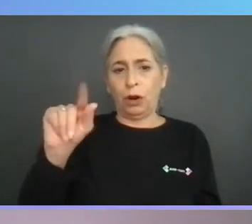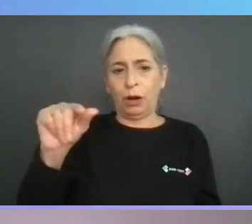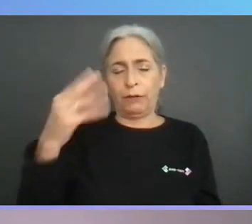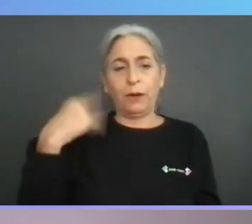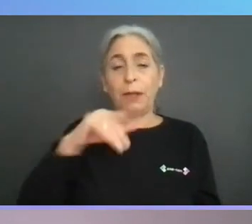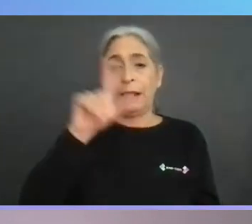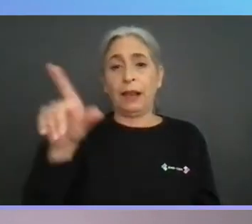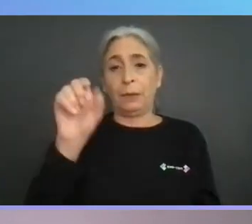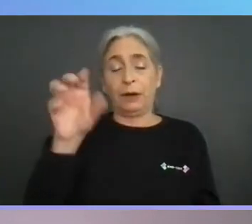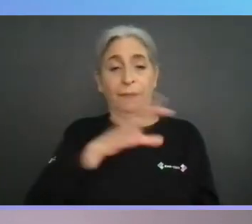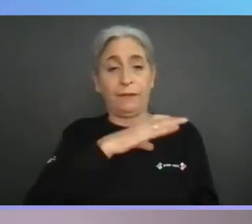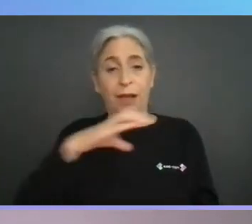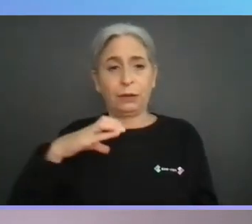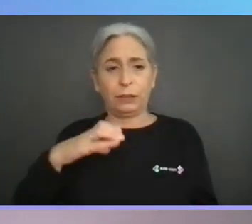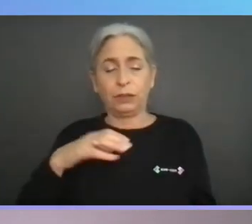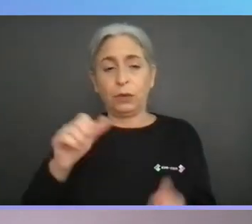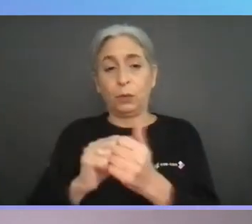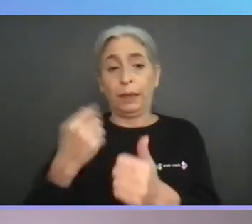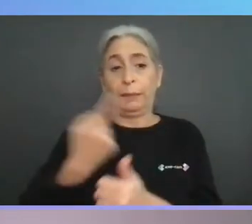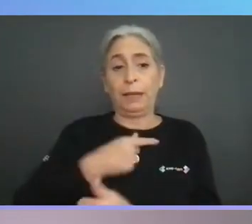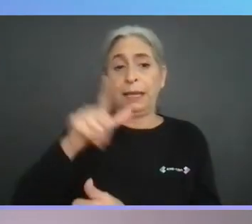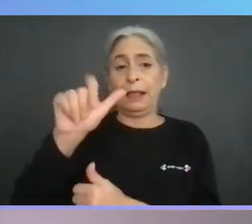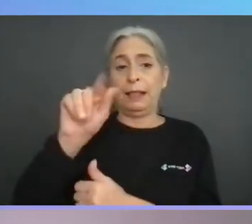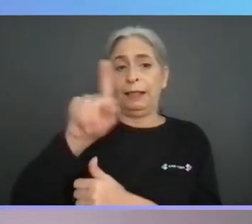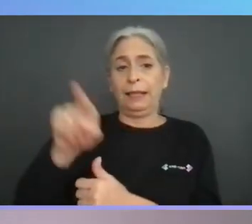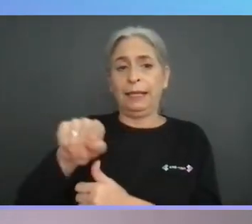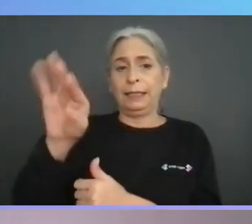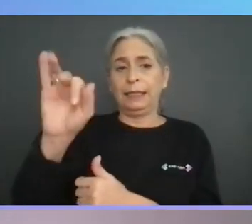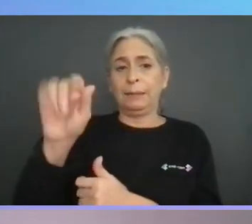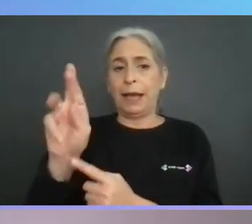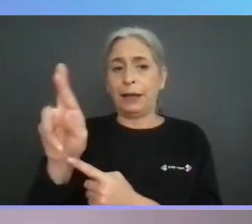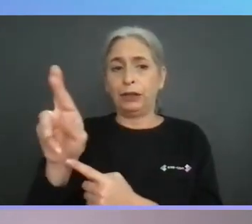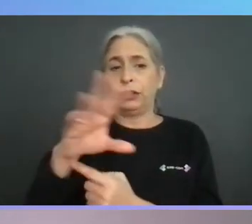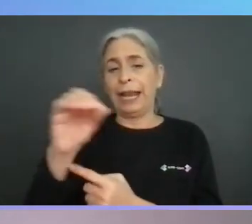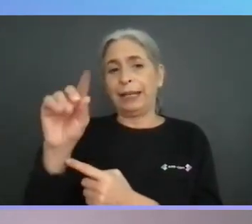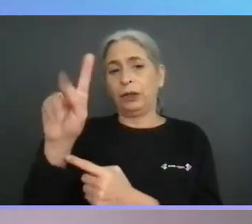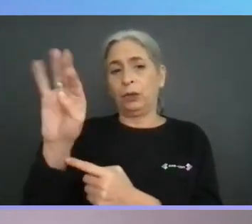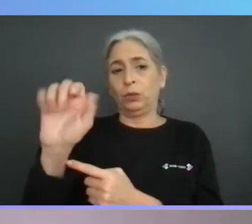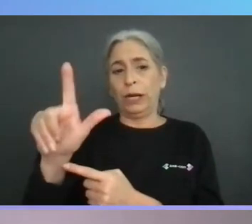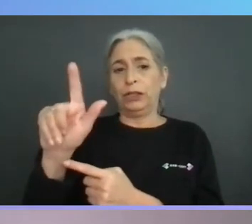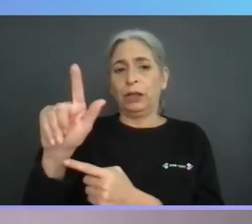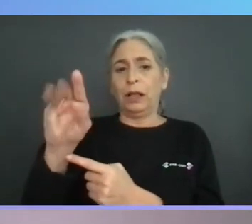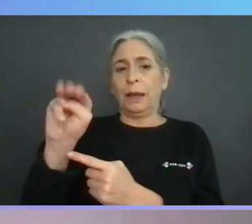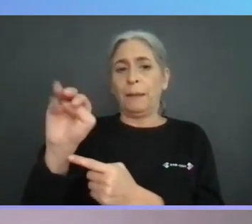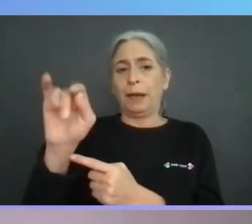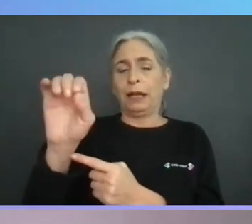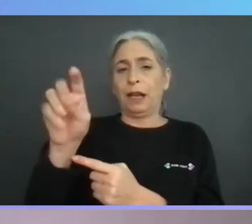Congress, and I'm here today with Liz Botner and Rochelle Bradley Montgomery to introduce this research and our findings